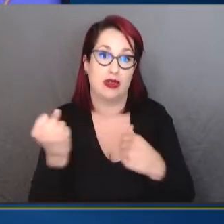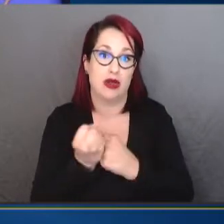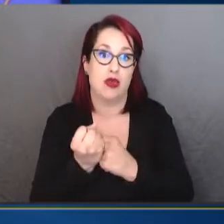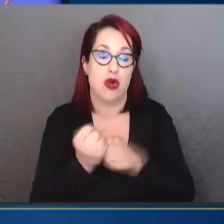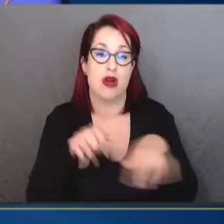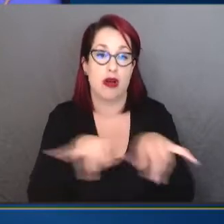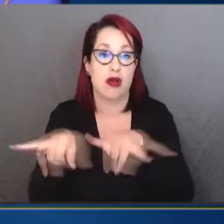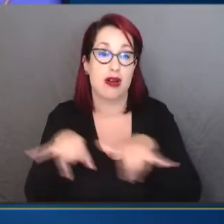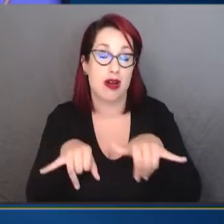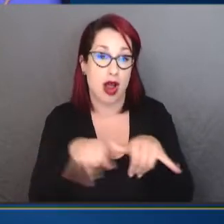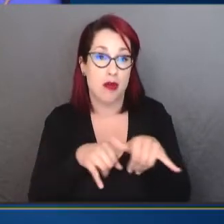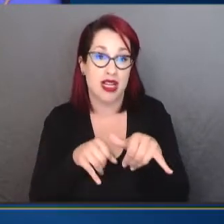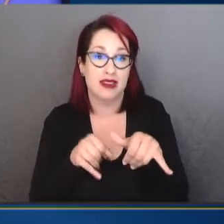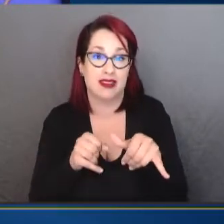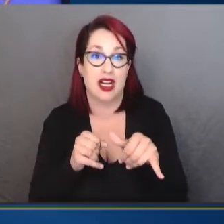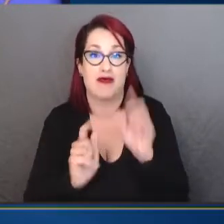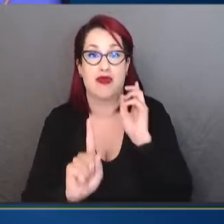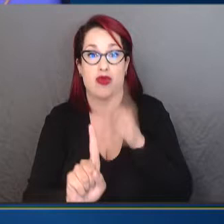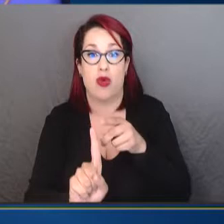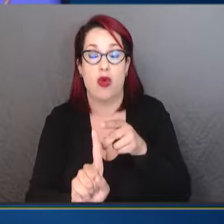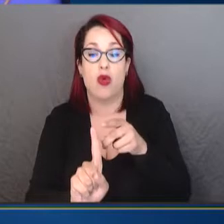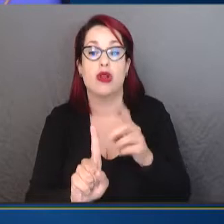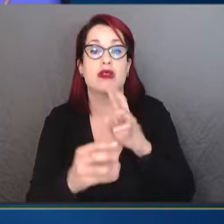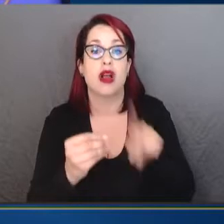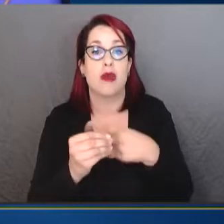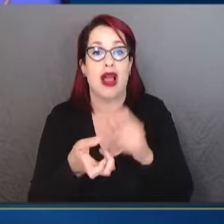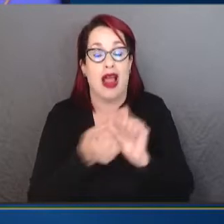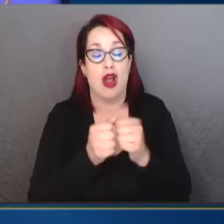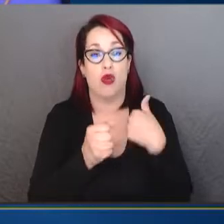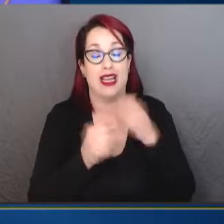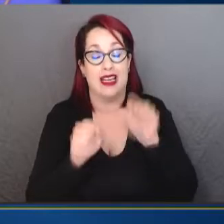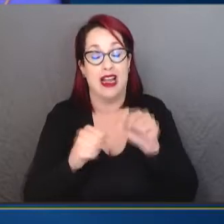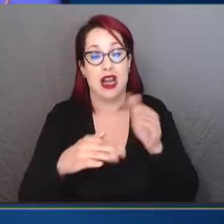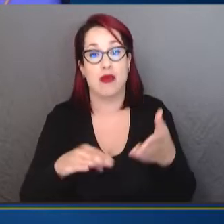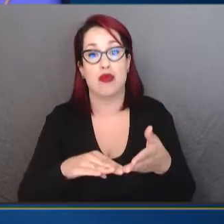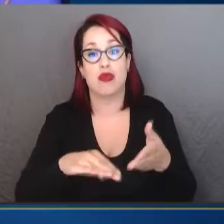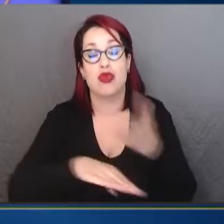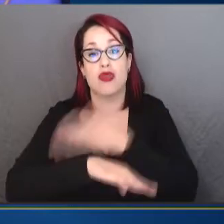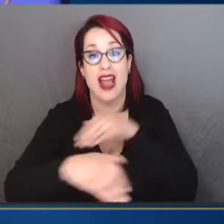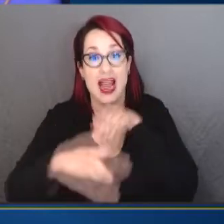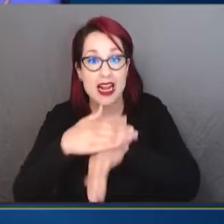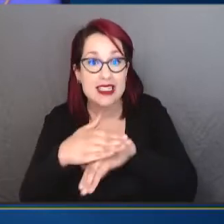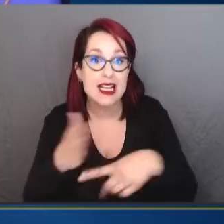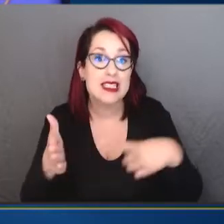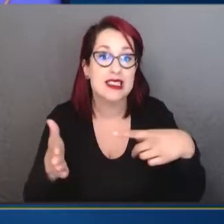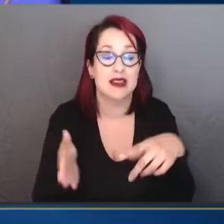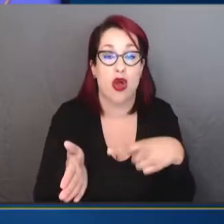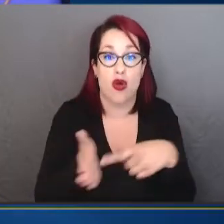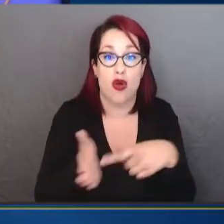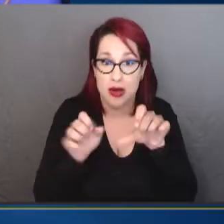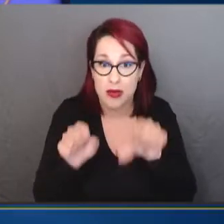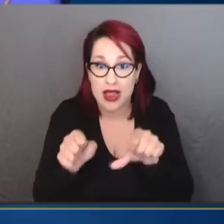improve affordability, and also break down structural barriers when we work together. Before